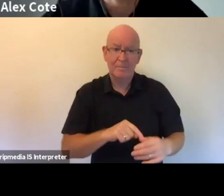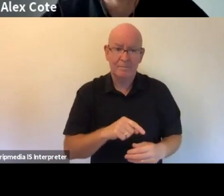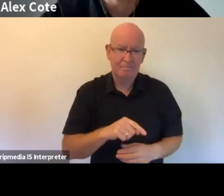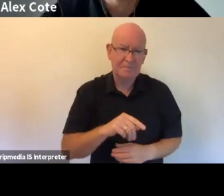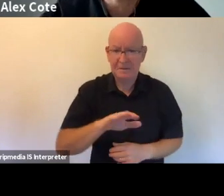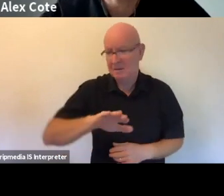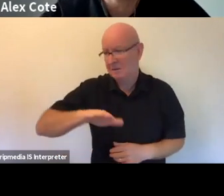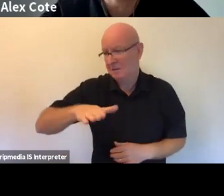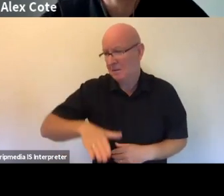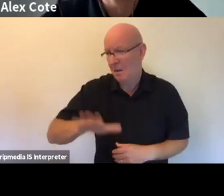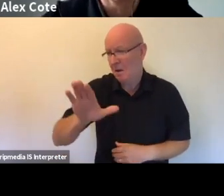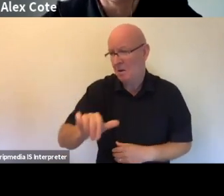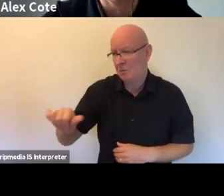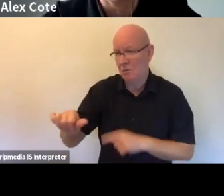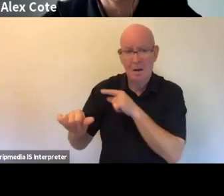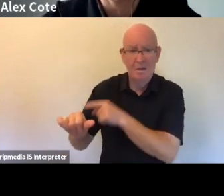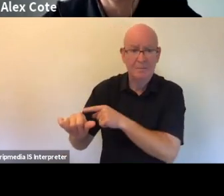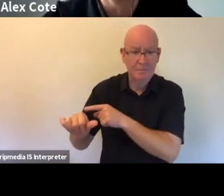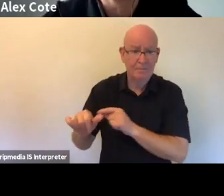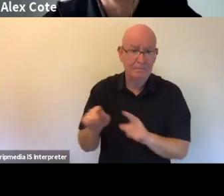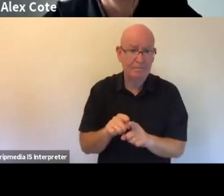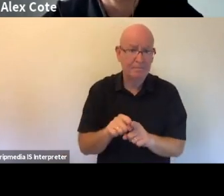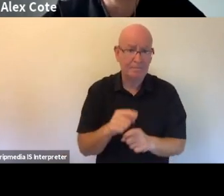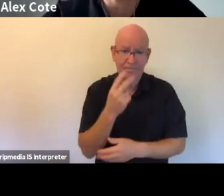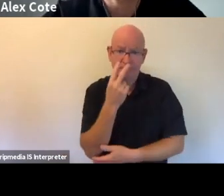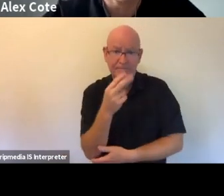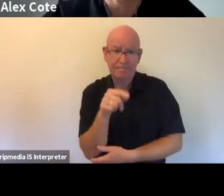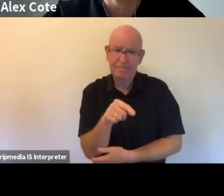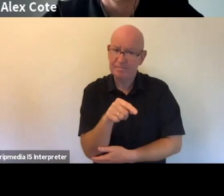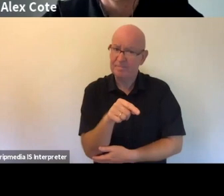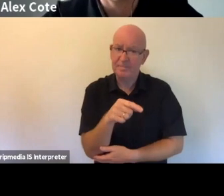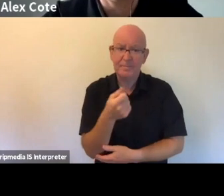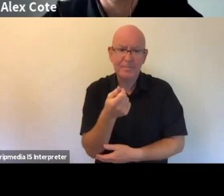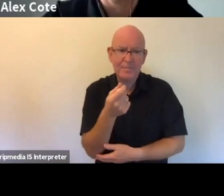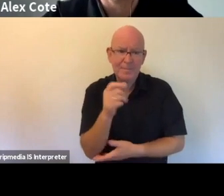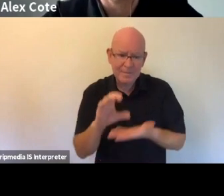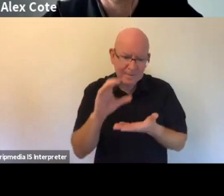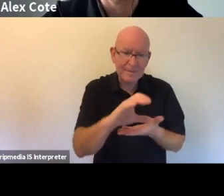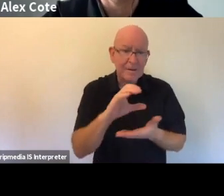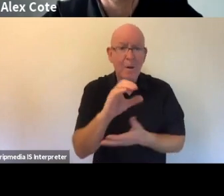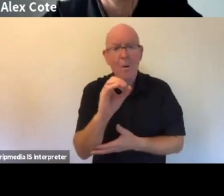as most social protection systems in lower and middle income countries are not designed to support persons with disabilities.